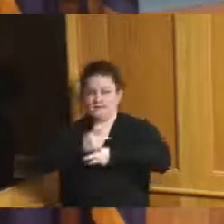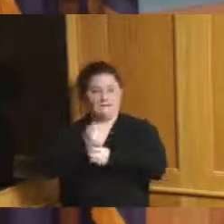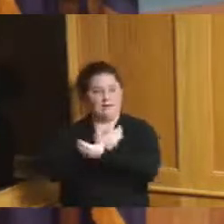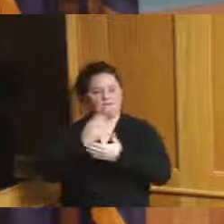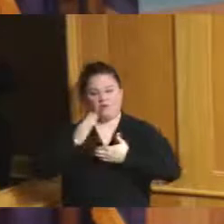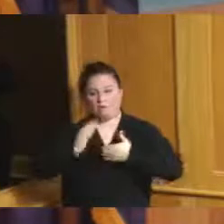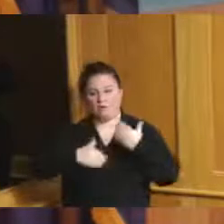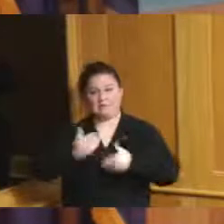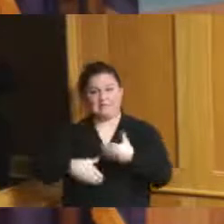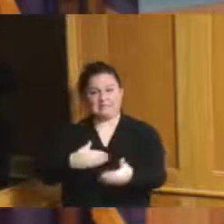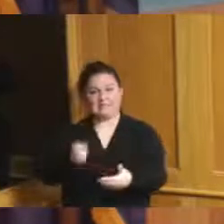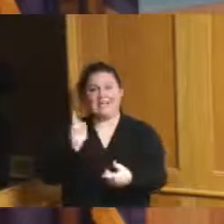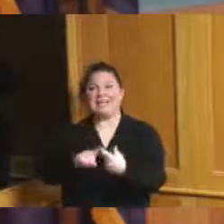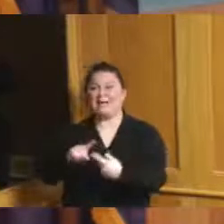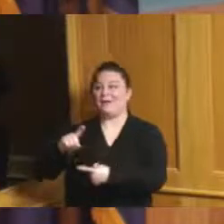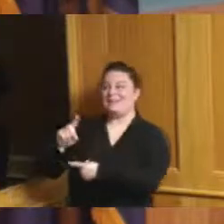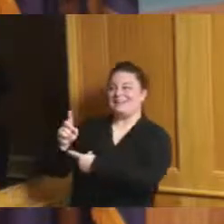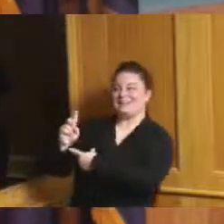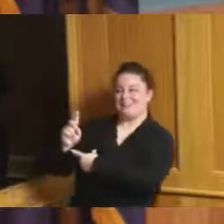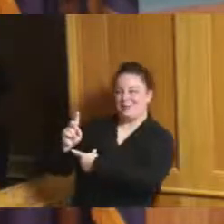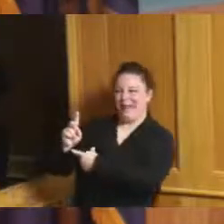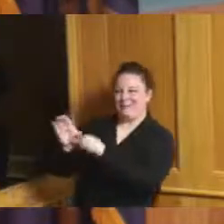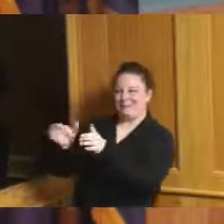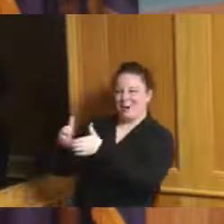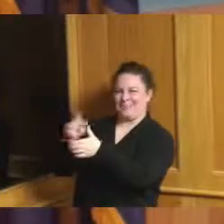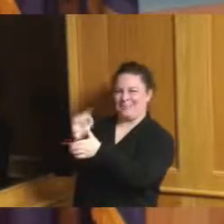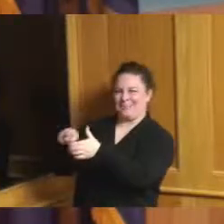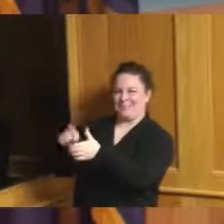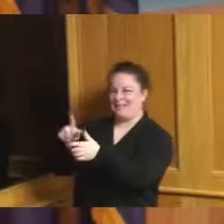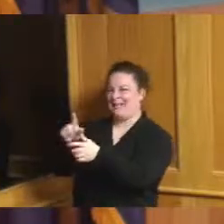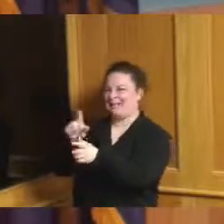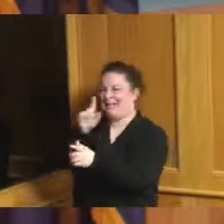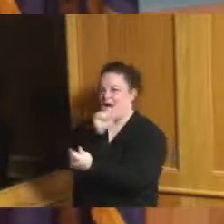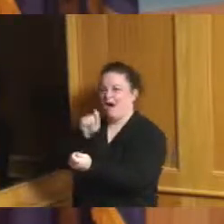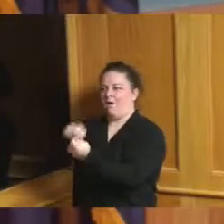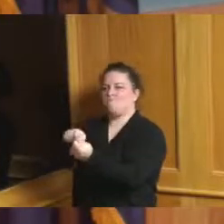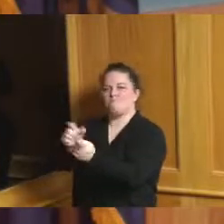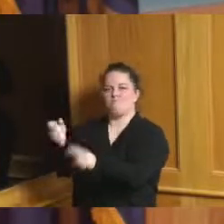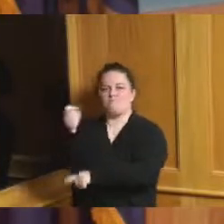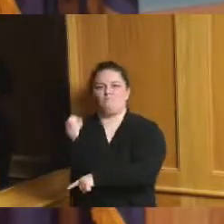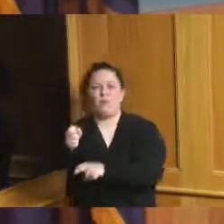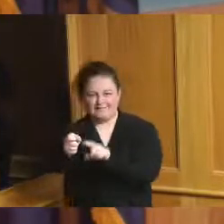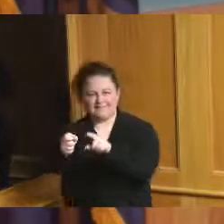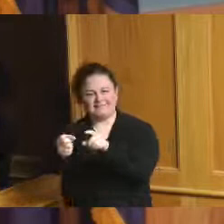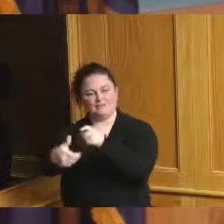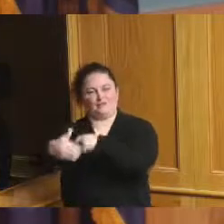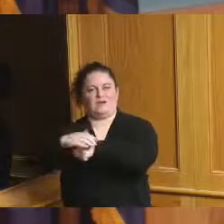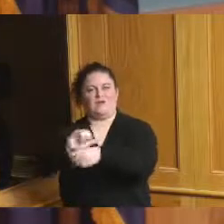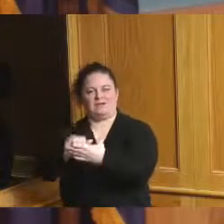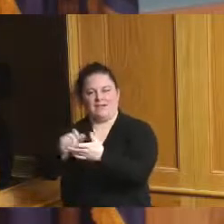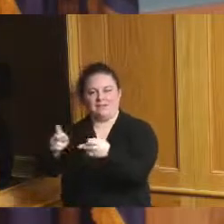until the democratic party appoints in that position that i have to Aftab Pureval served